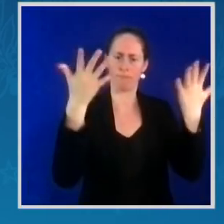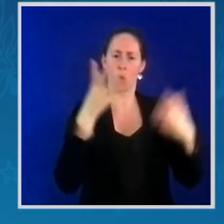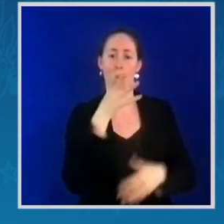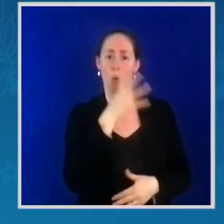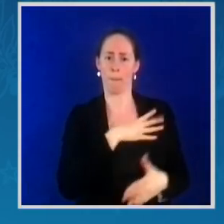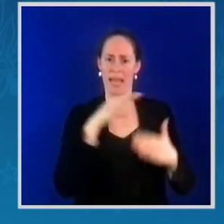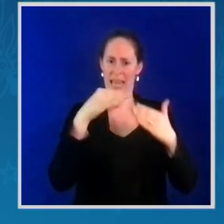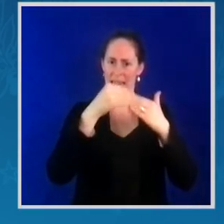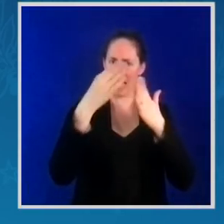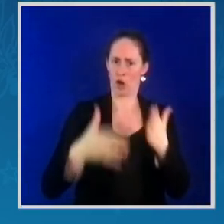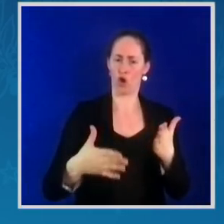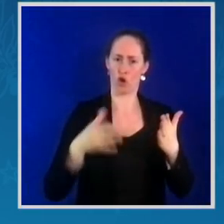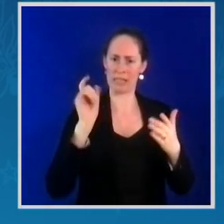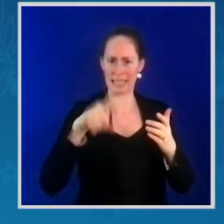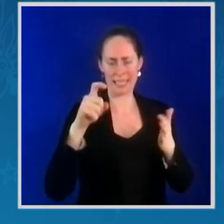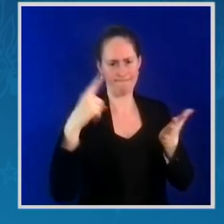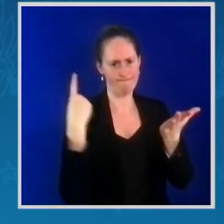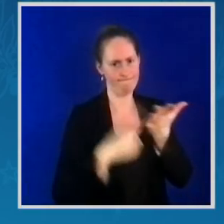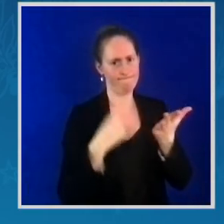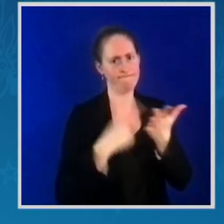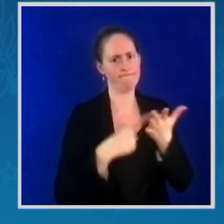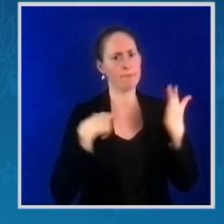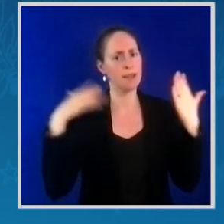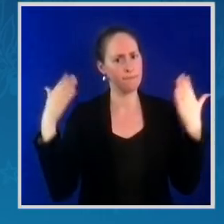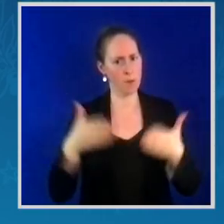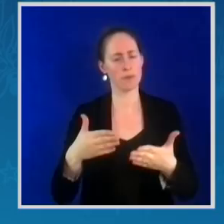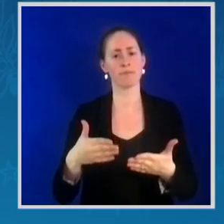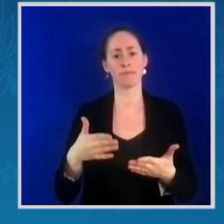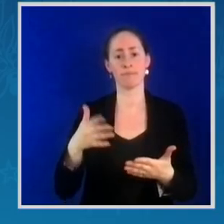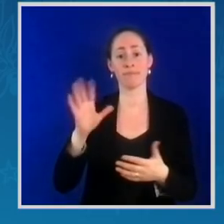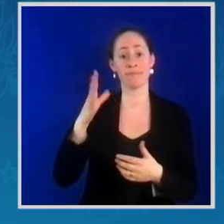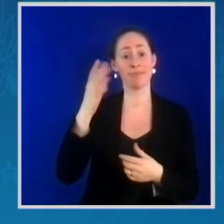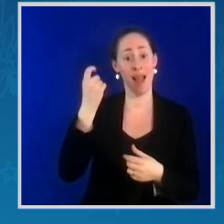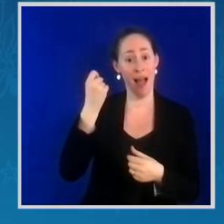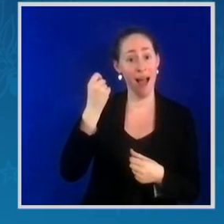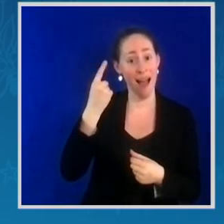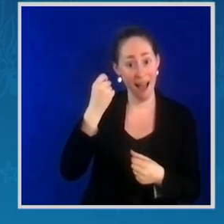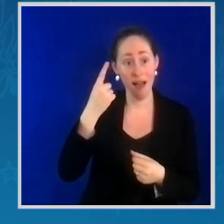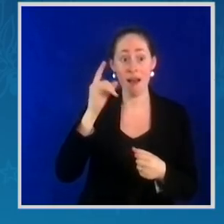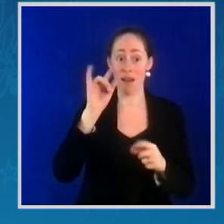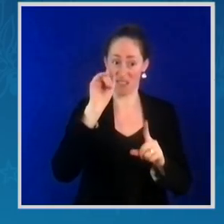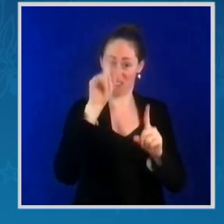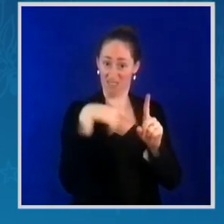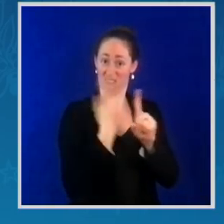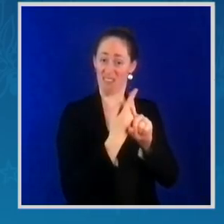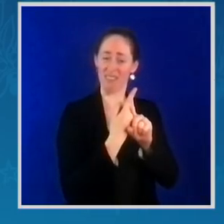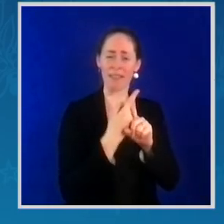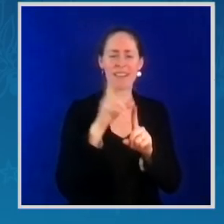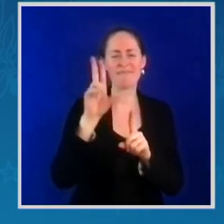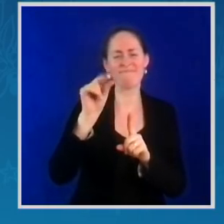And again, this is not unique to any one region. We can look around the world and see that there is still